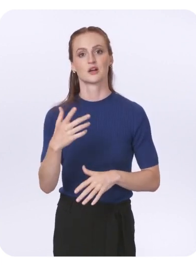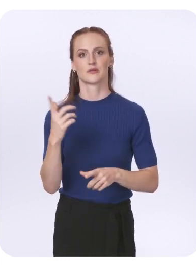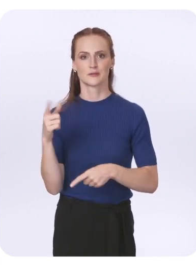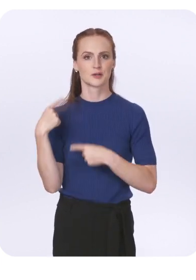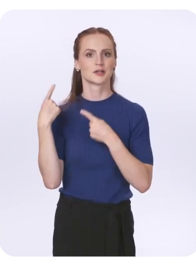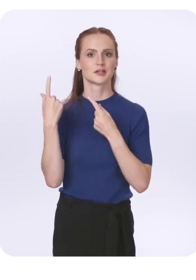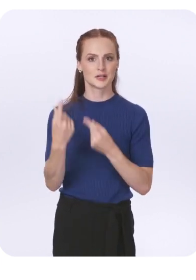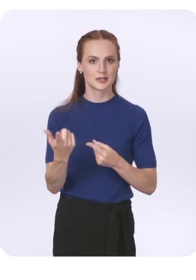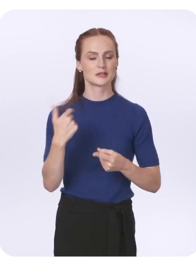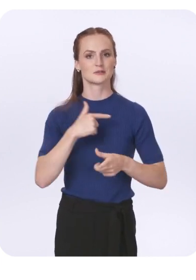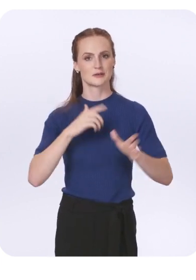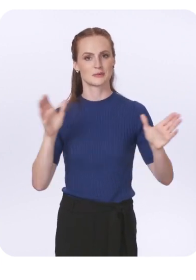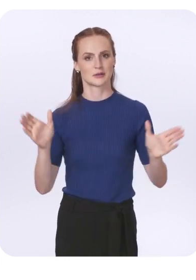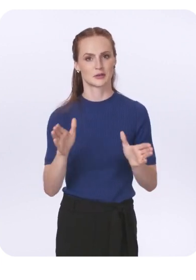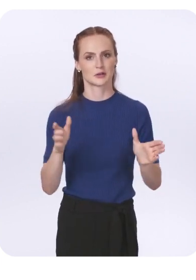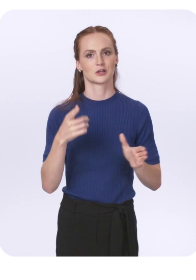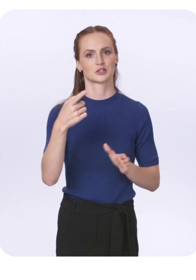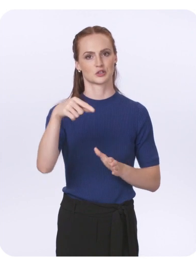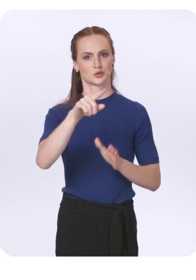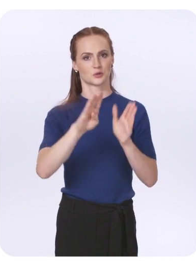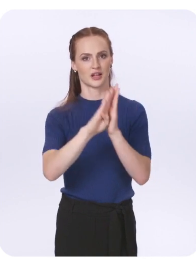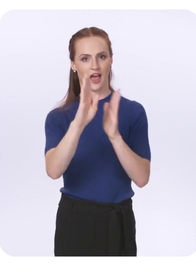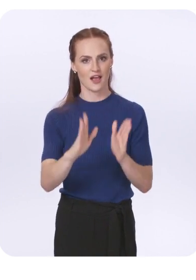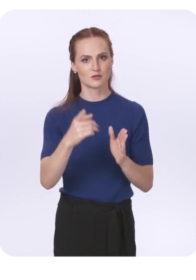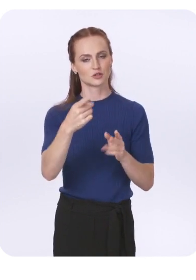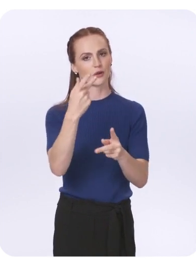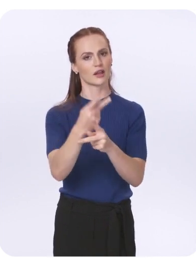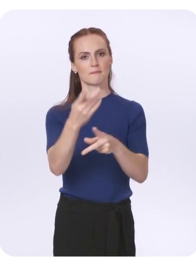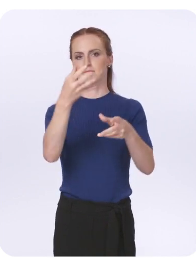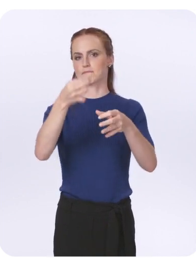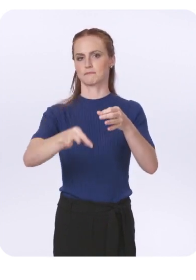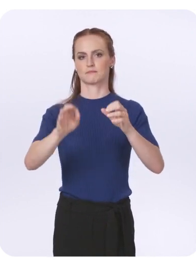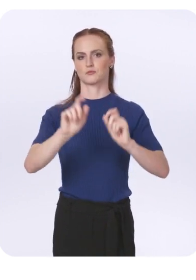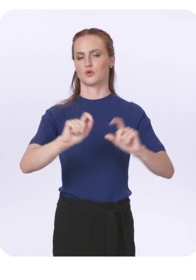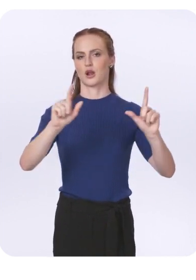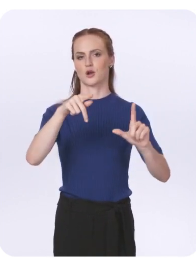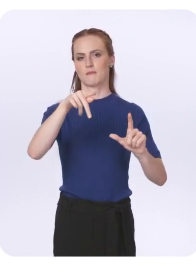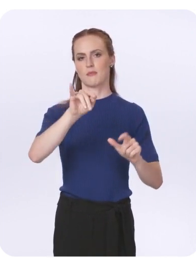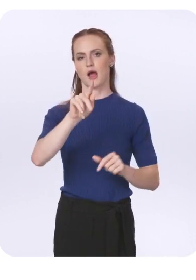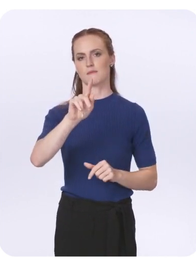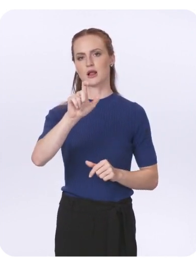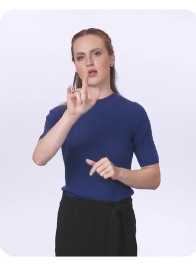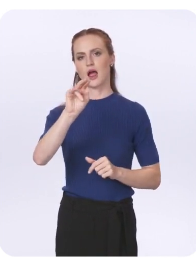because for years we have been encouraging you devs to keep a very simplistic render pipeline,